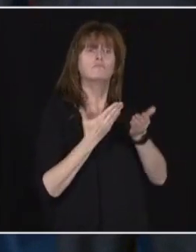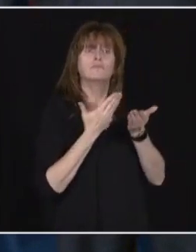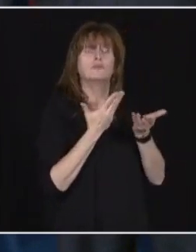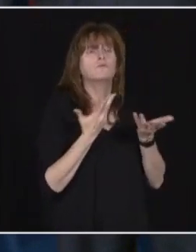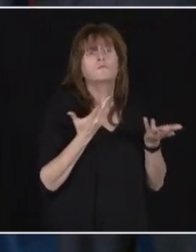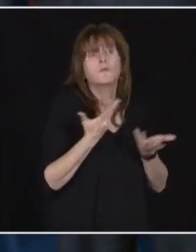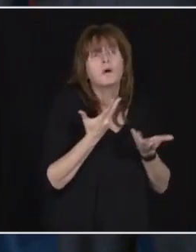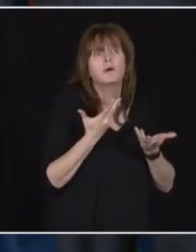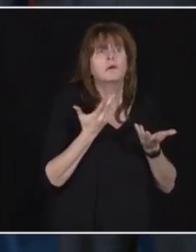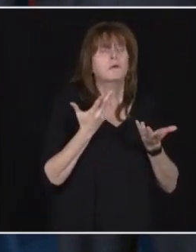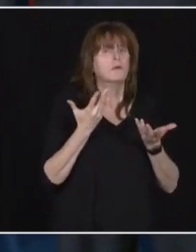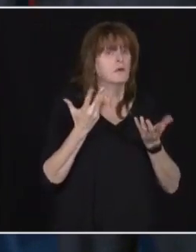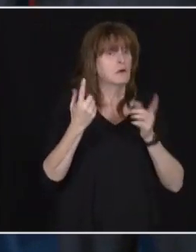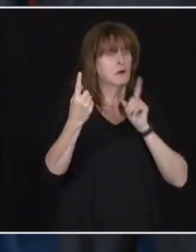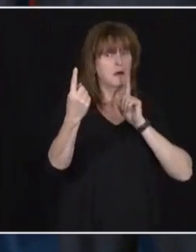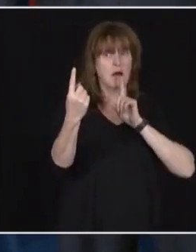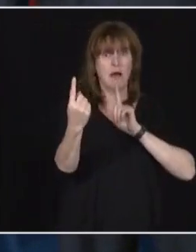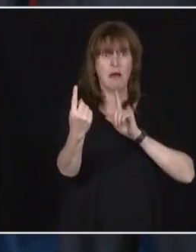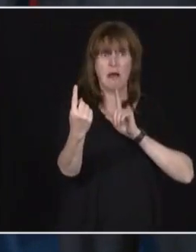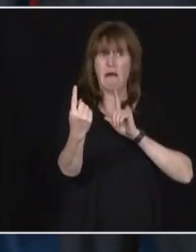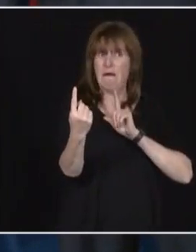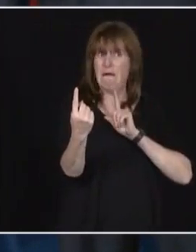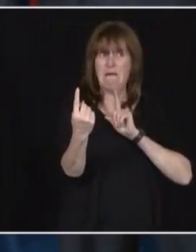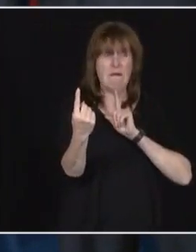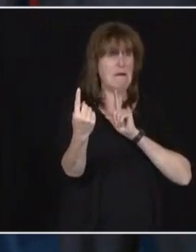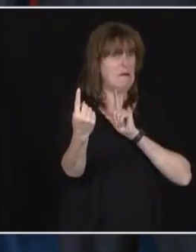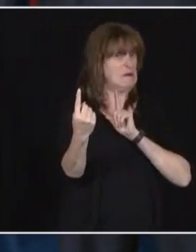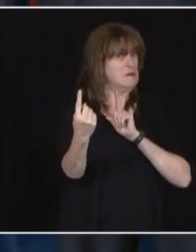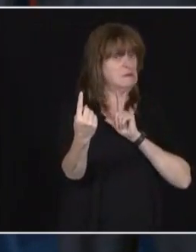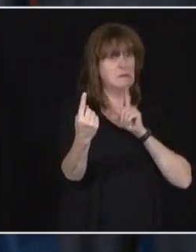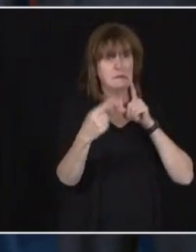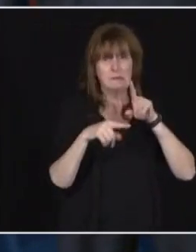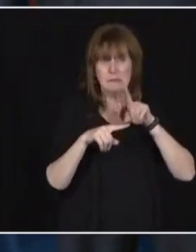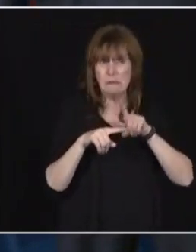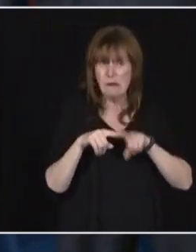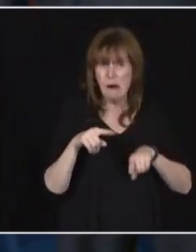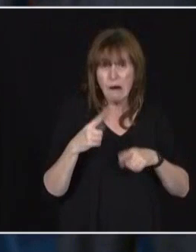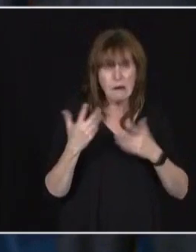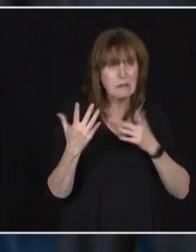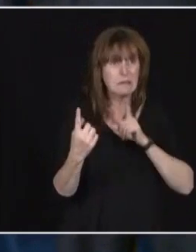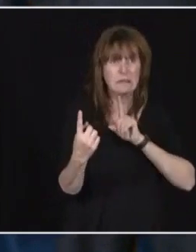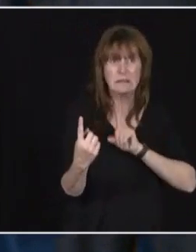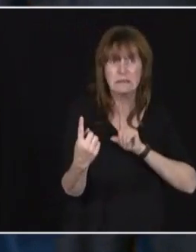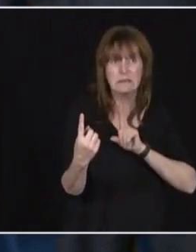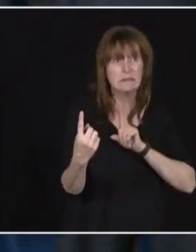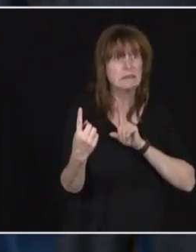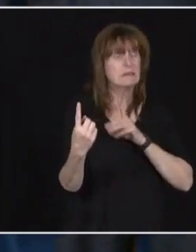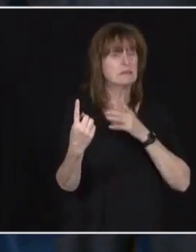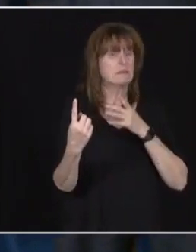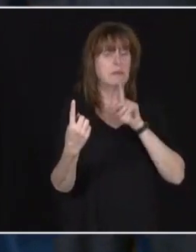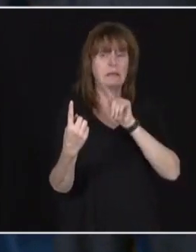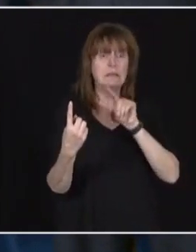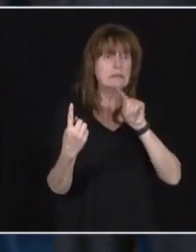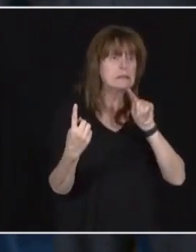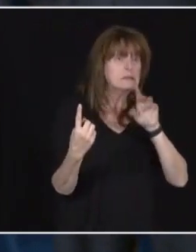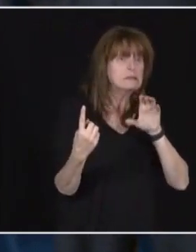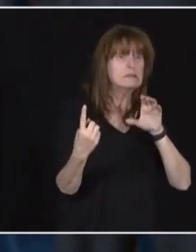economy and what he has suggested is if you are going to be in a situation where physical distancing